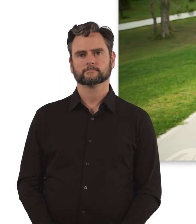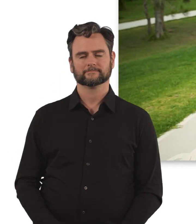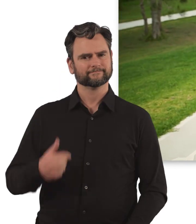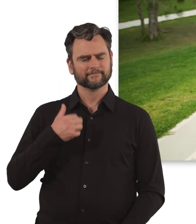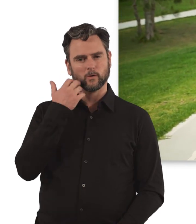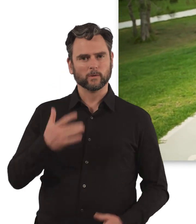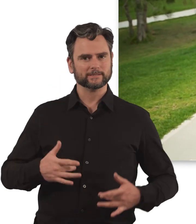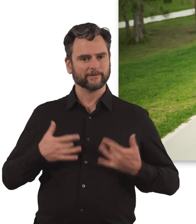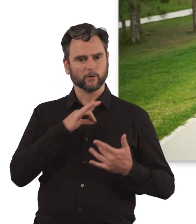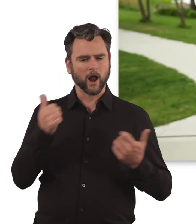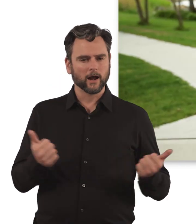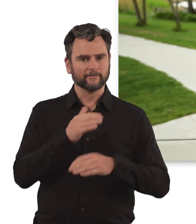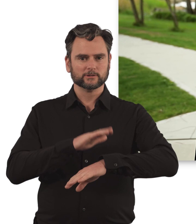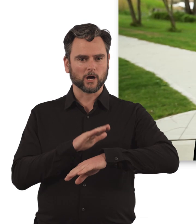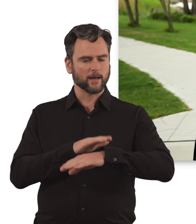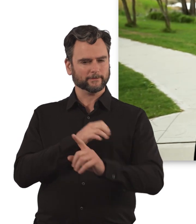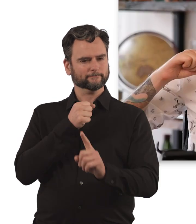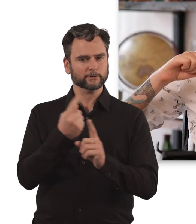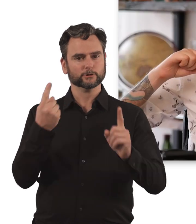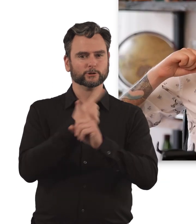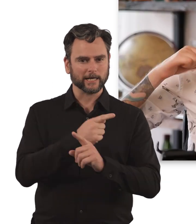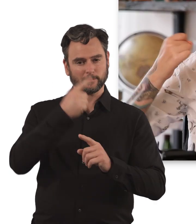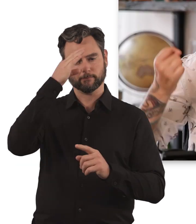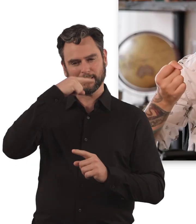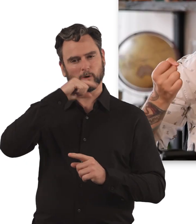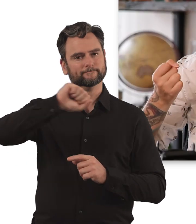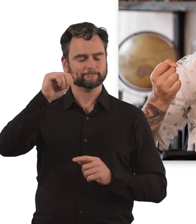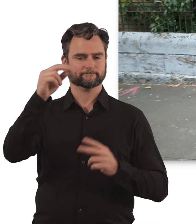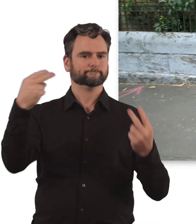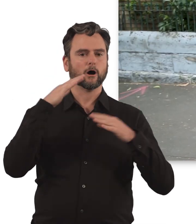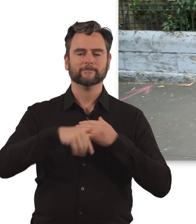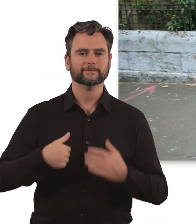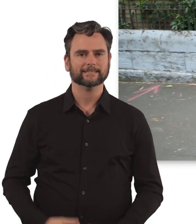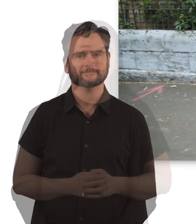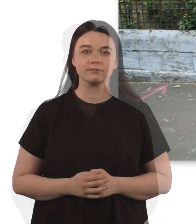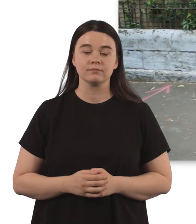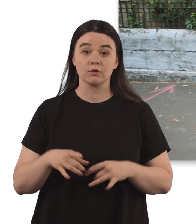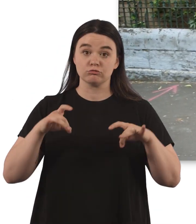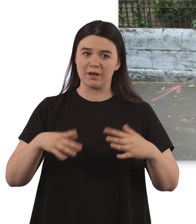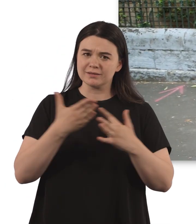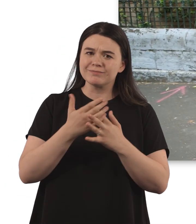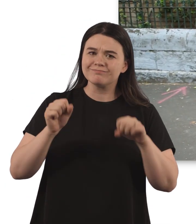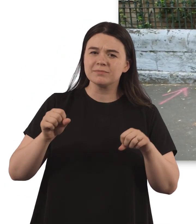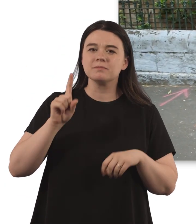I always feel like the clock is against me. Changing people's perception. Australia is very accessible,